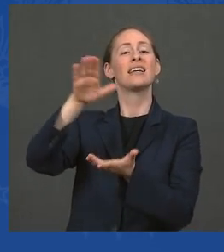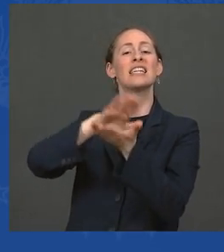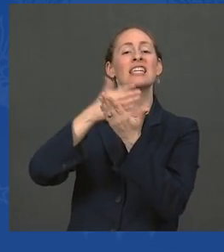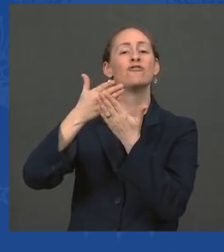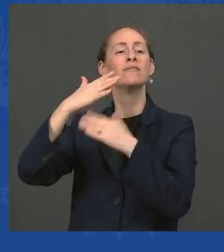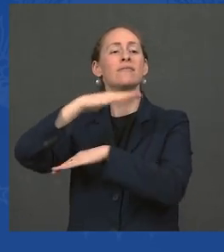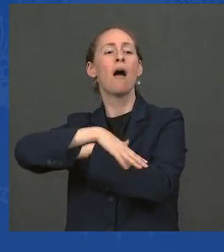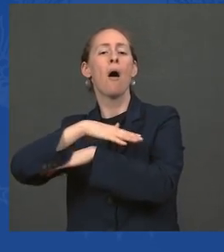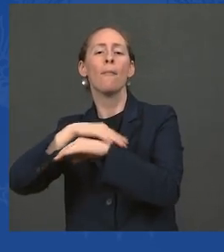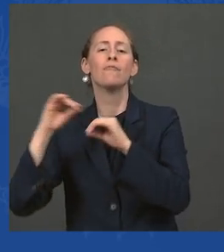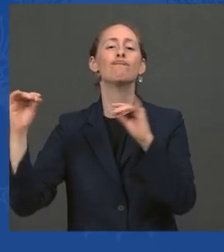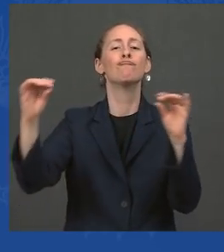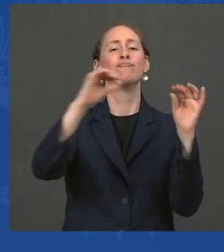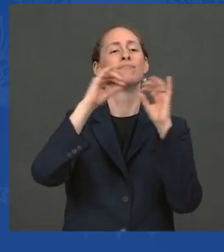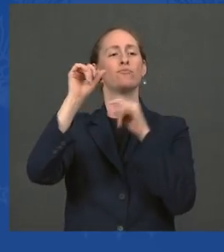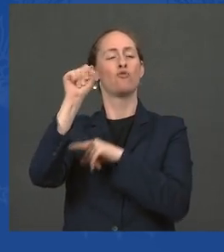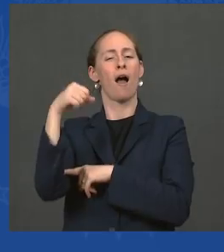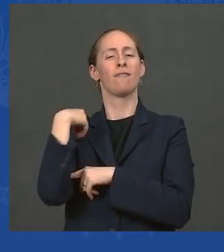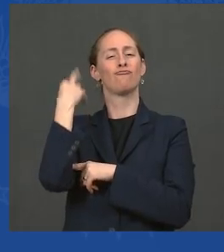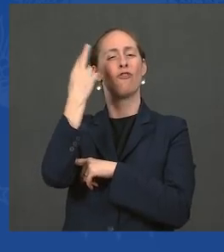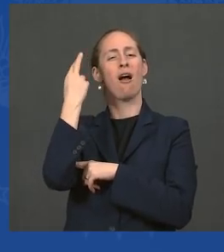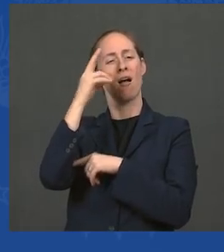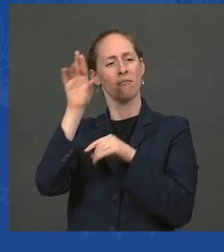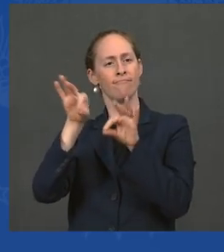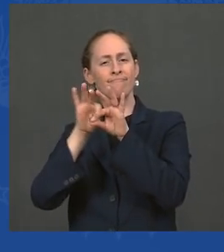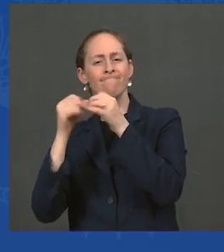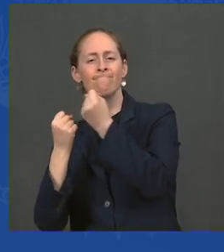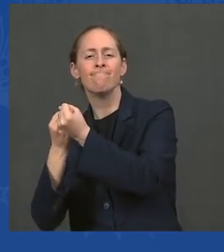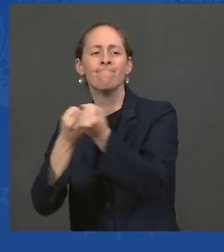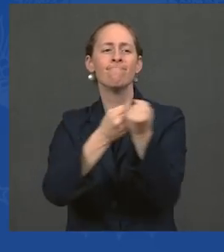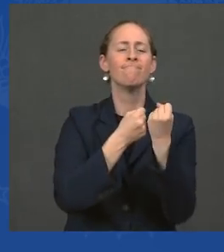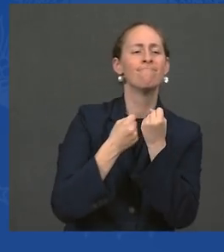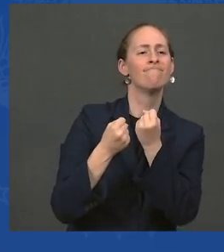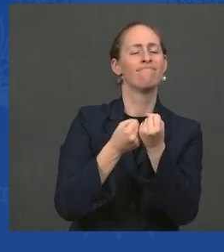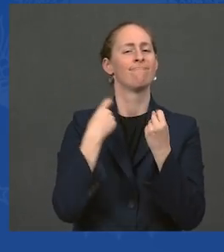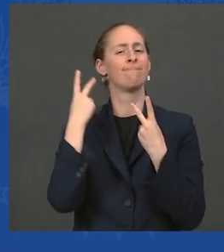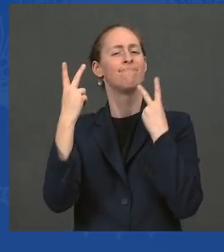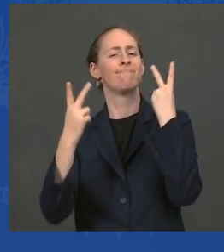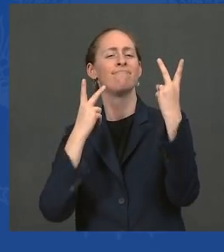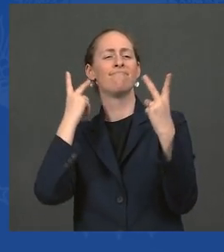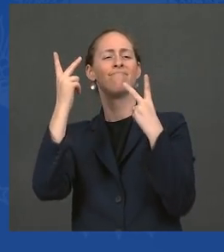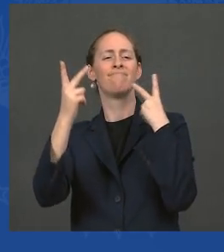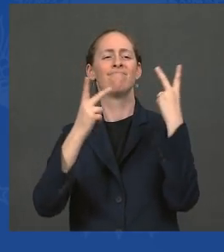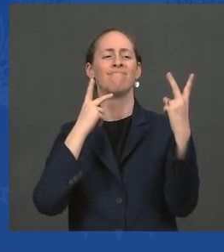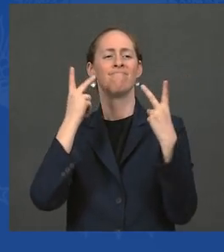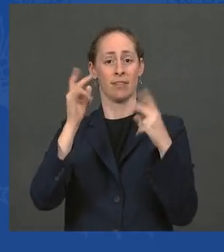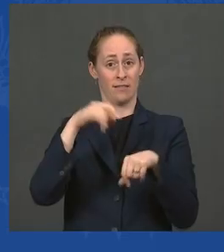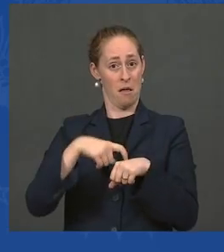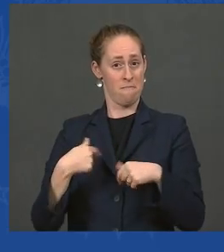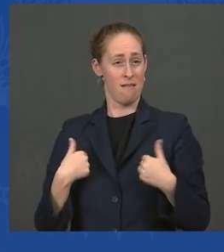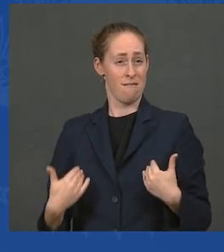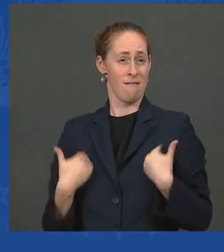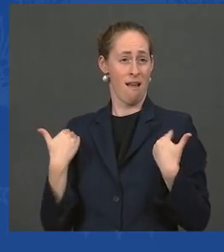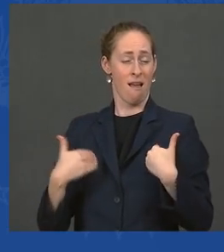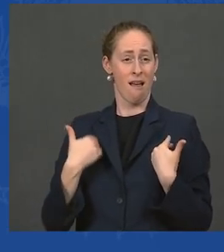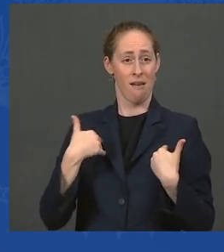And as I said, my mother -- I used to stutter badly when I was a kid. If Tommy Bell and Charlie Roth and all of my old friends